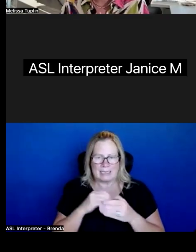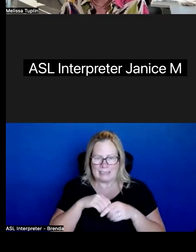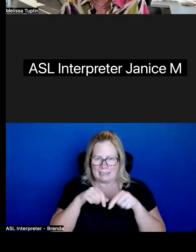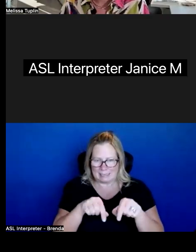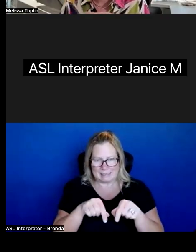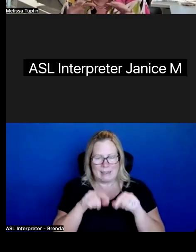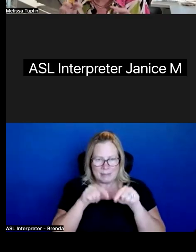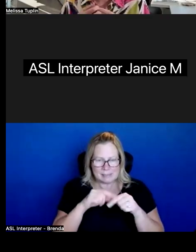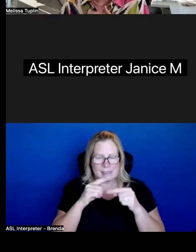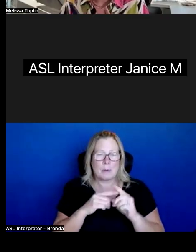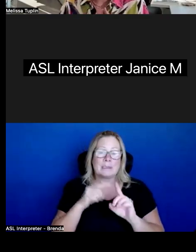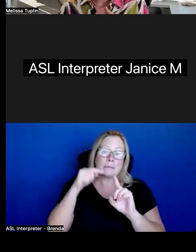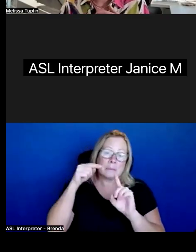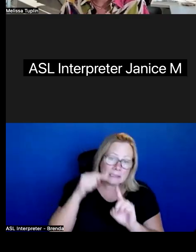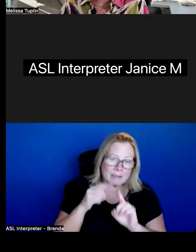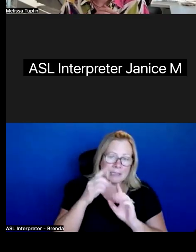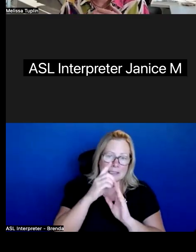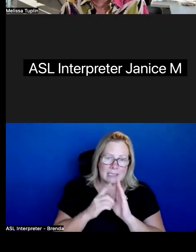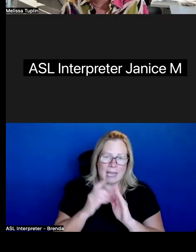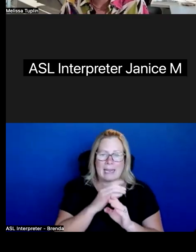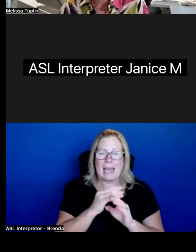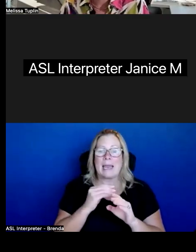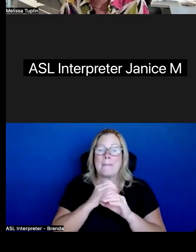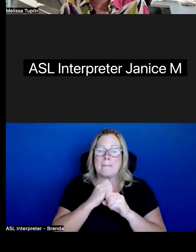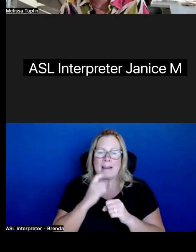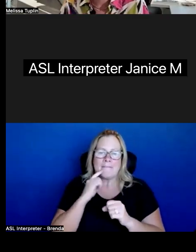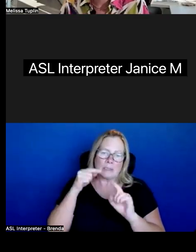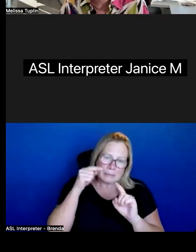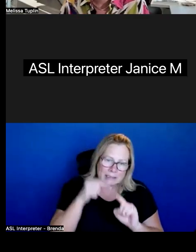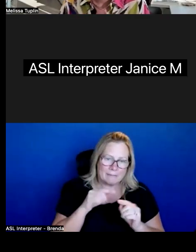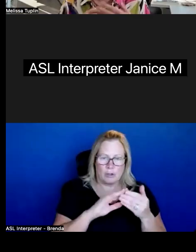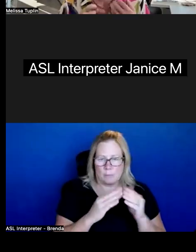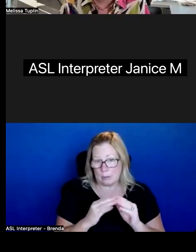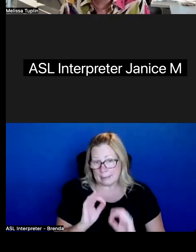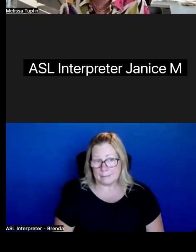identifying when programs are designed specifically for communities. You're not